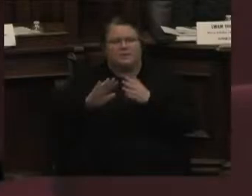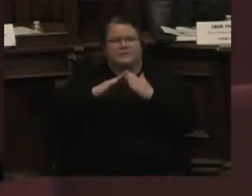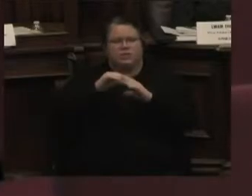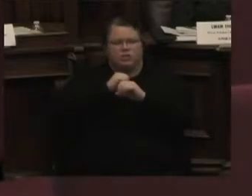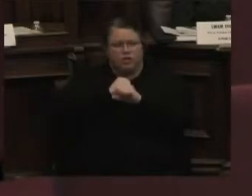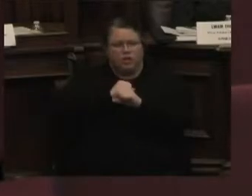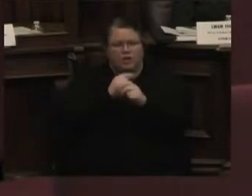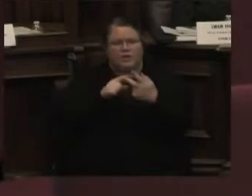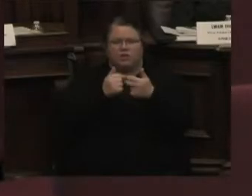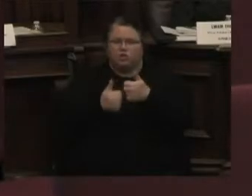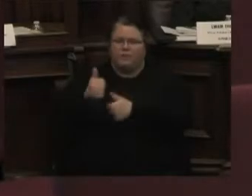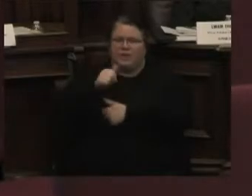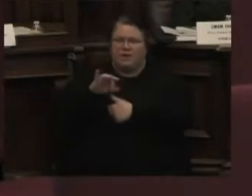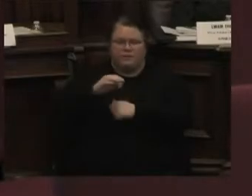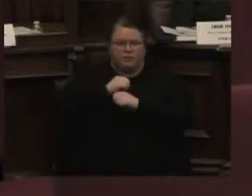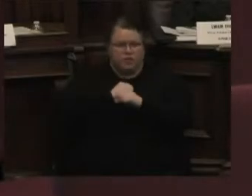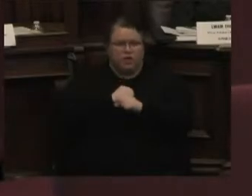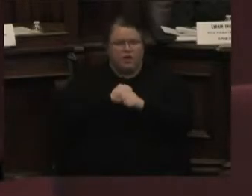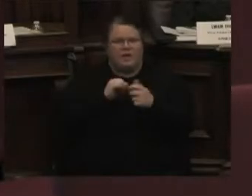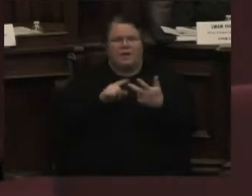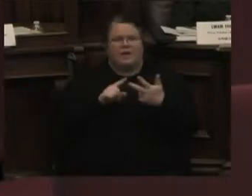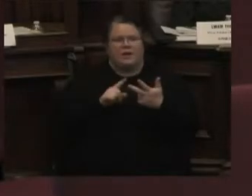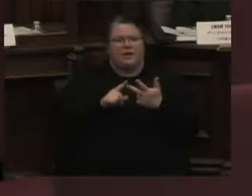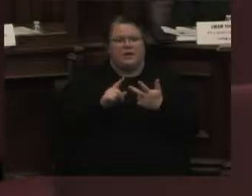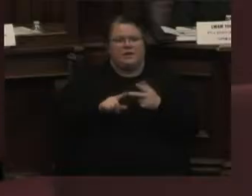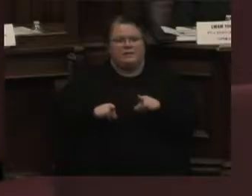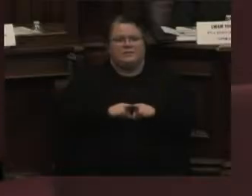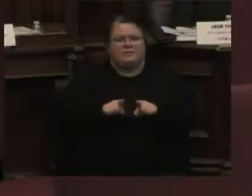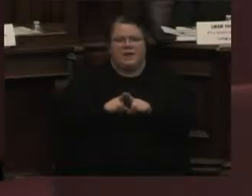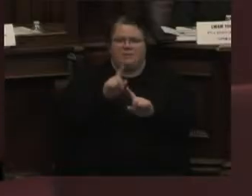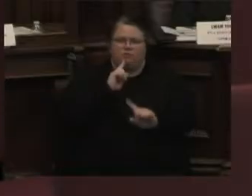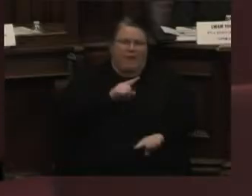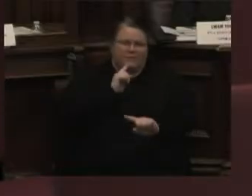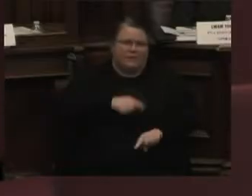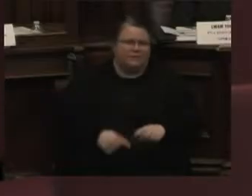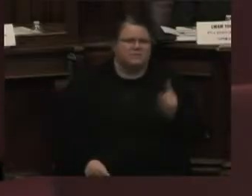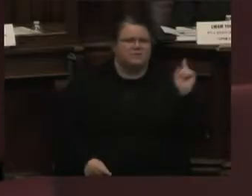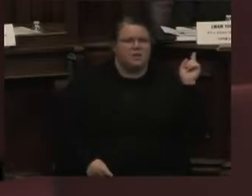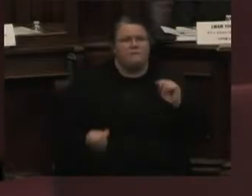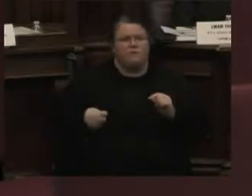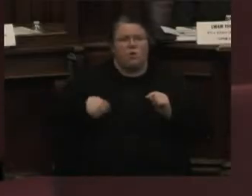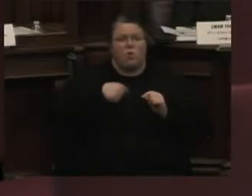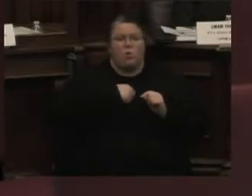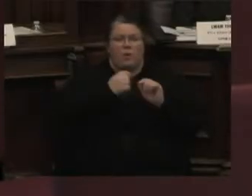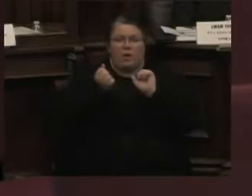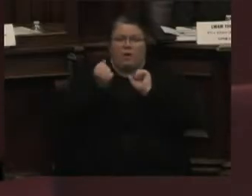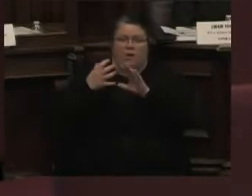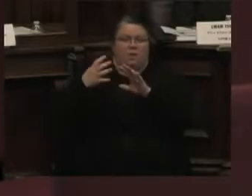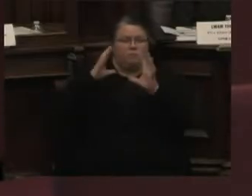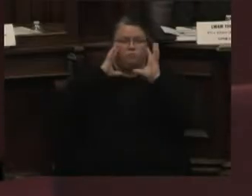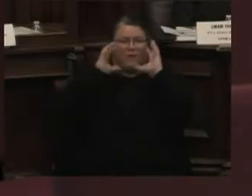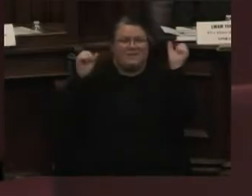there. So I'm in contact with it. I'm in contact with city security, the superintendent of